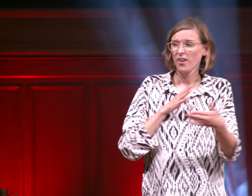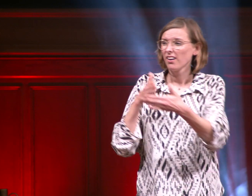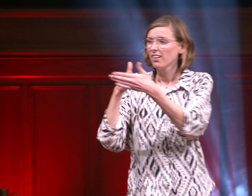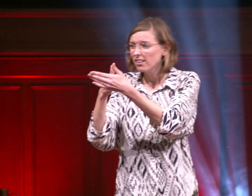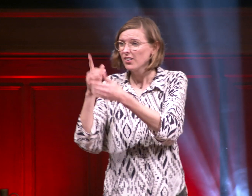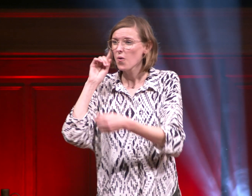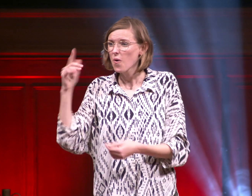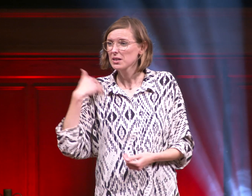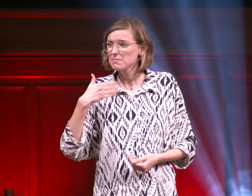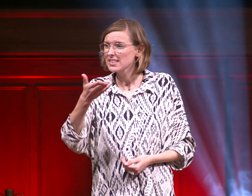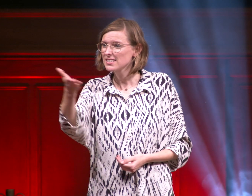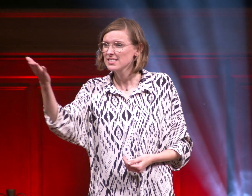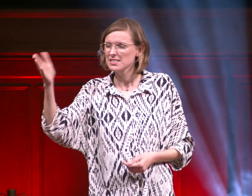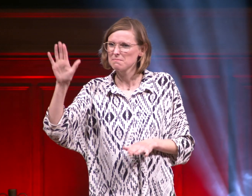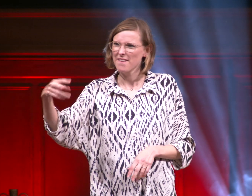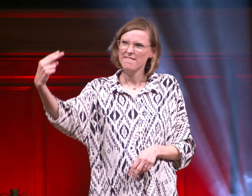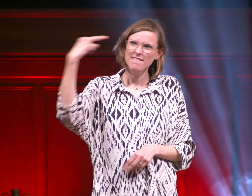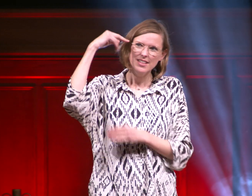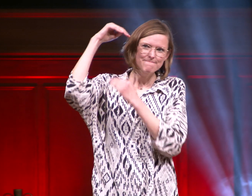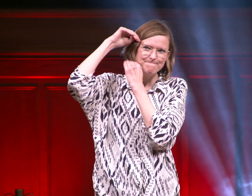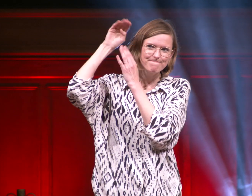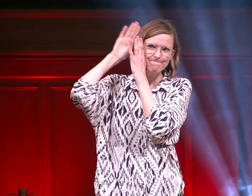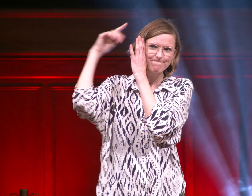who don't know our language. It's hard to communicate with hearing people